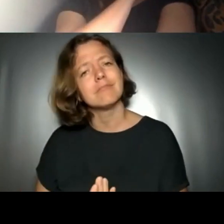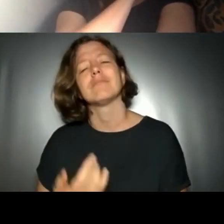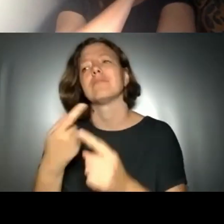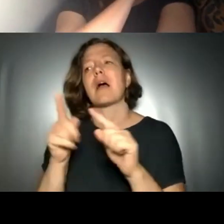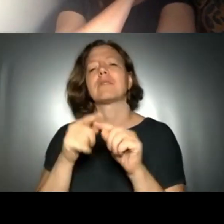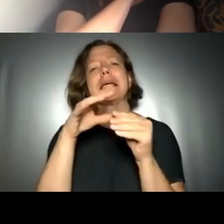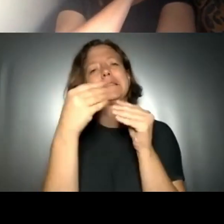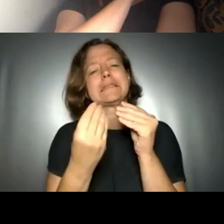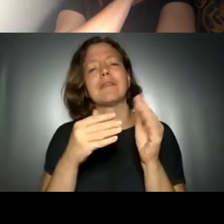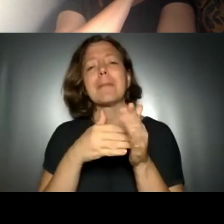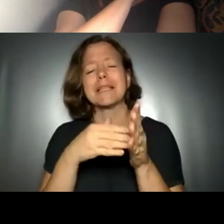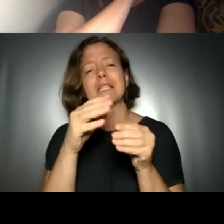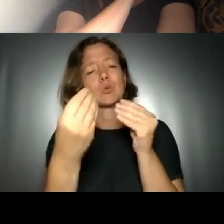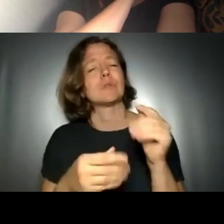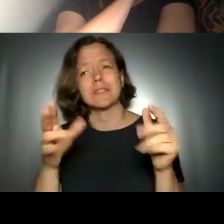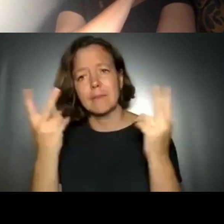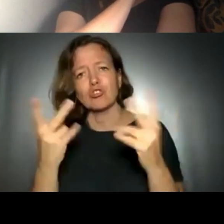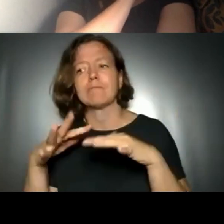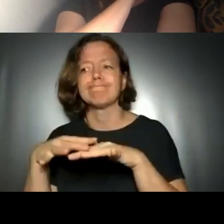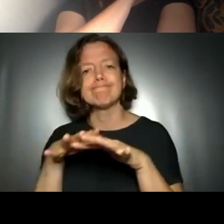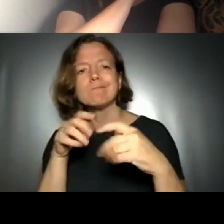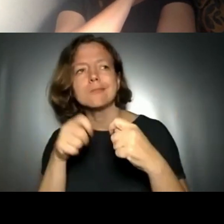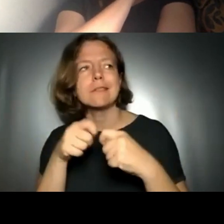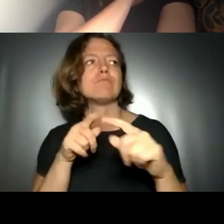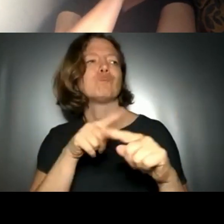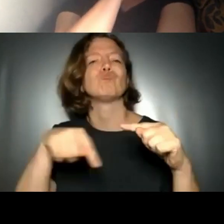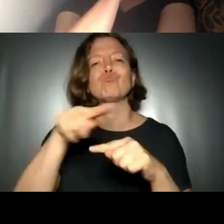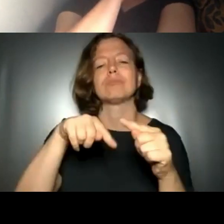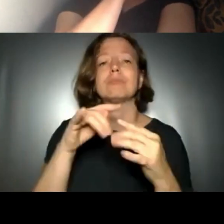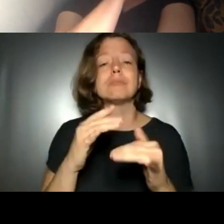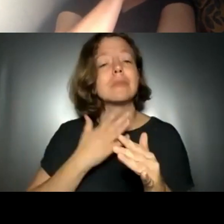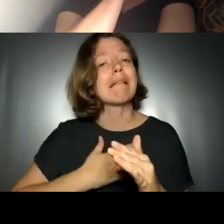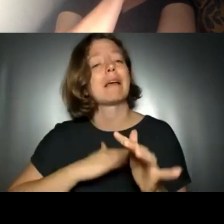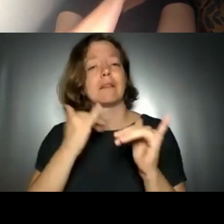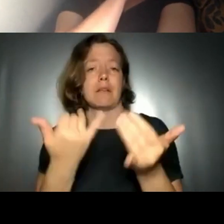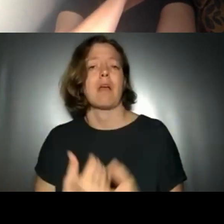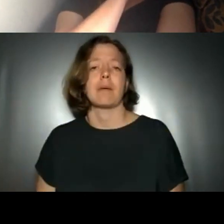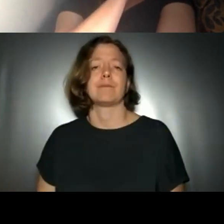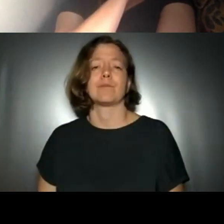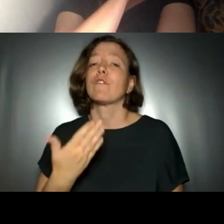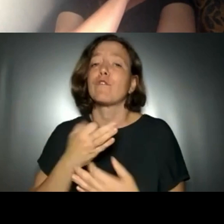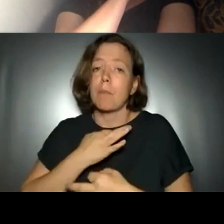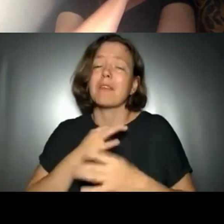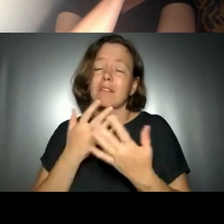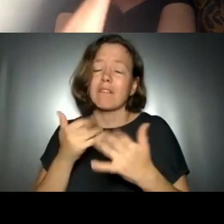And I think those connections are... they certainly have for me been very, very important.